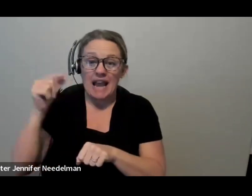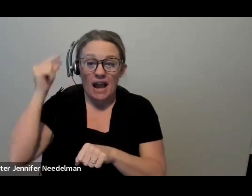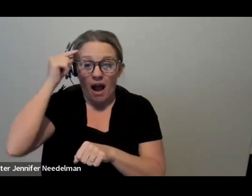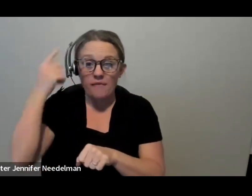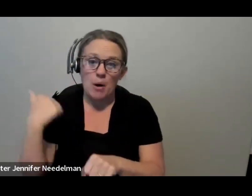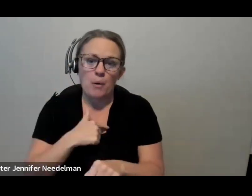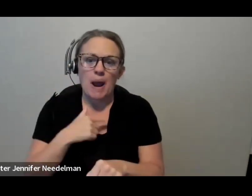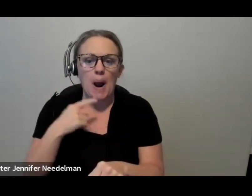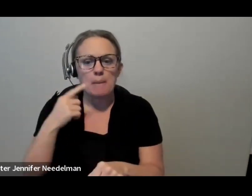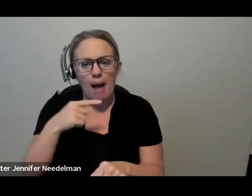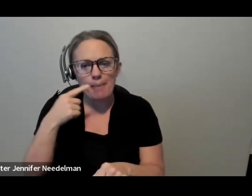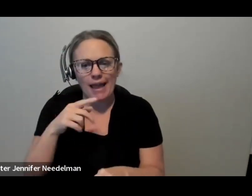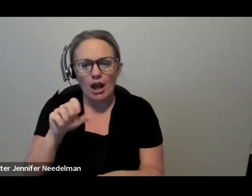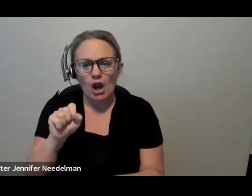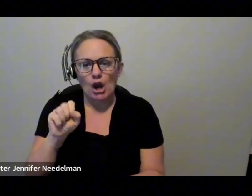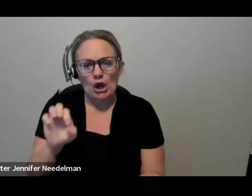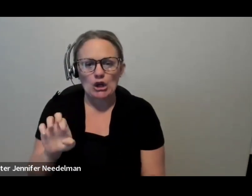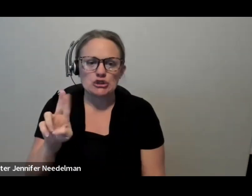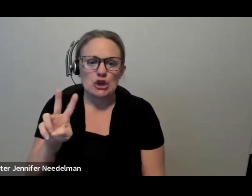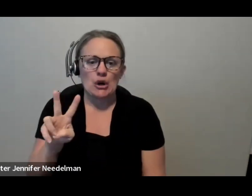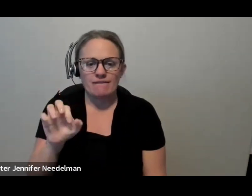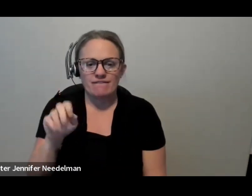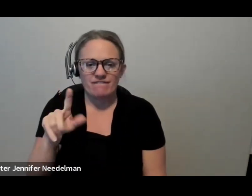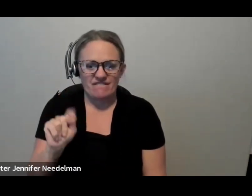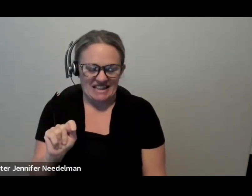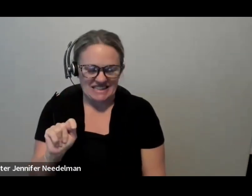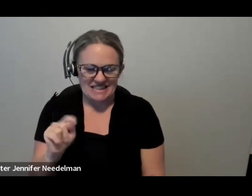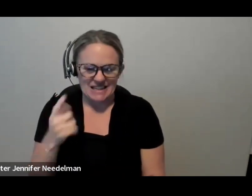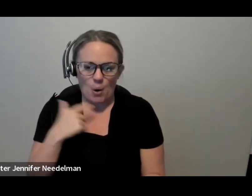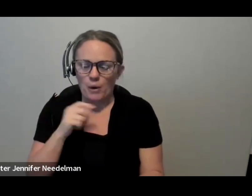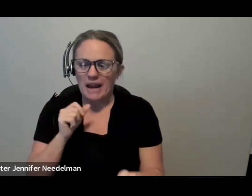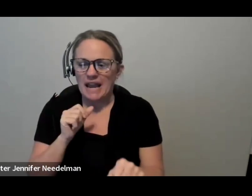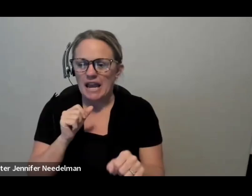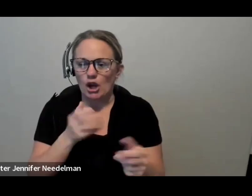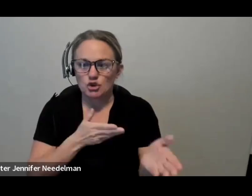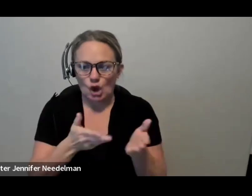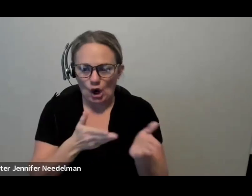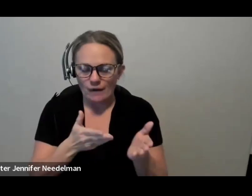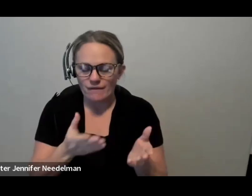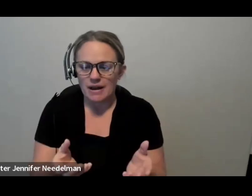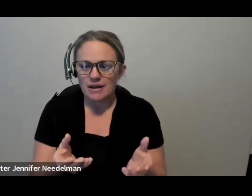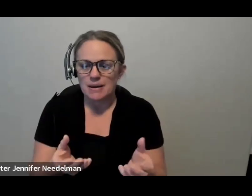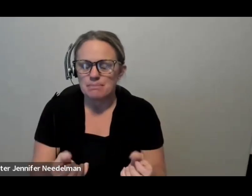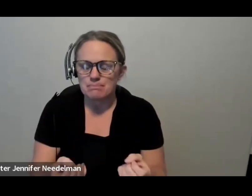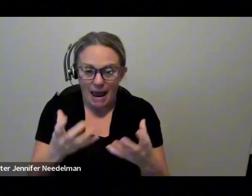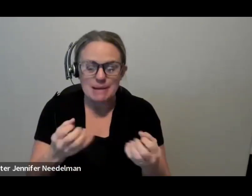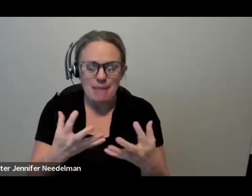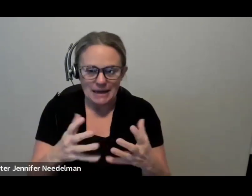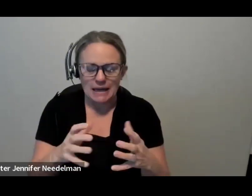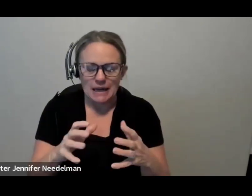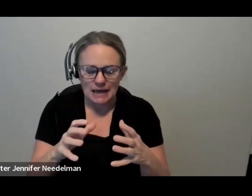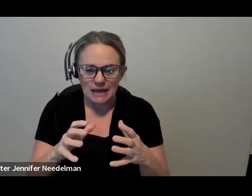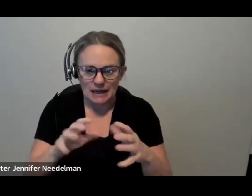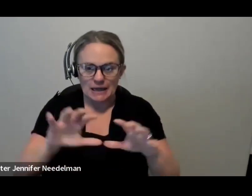which means that we serve masses of people. And so it's not really realistic for one individual